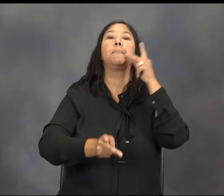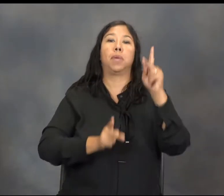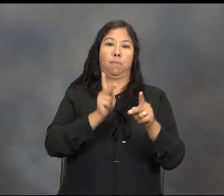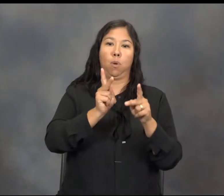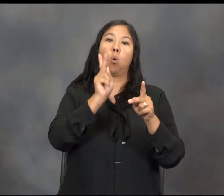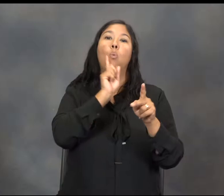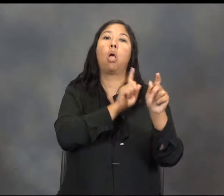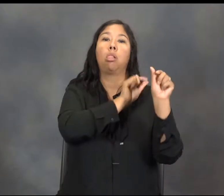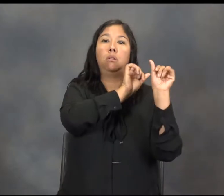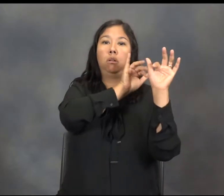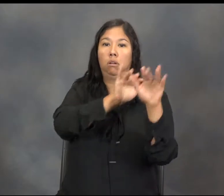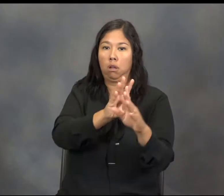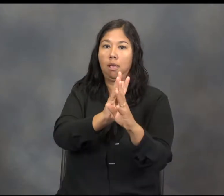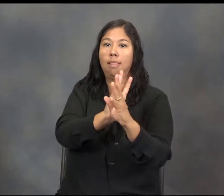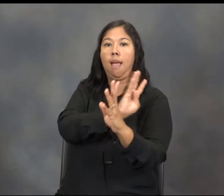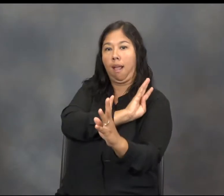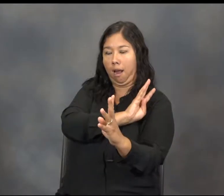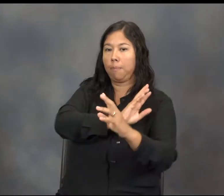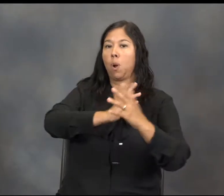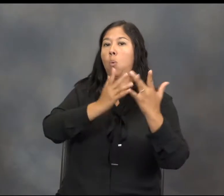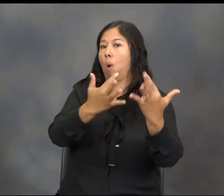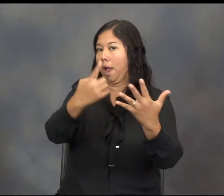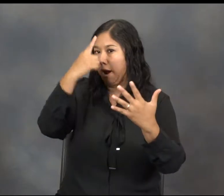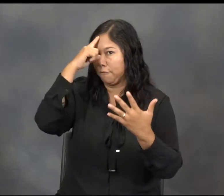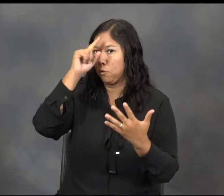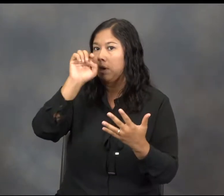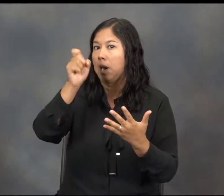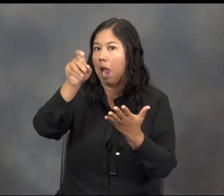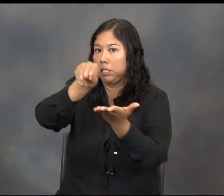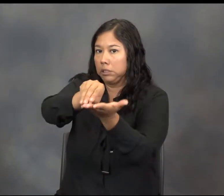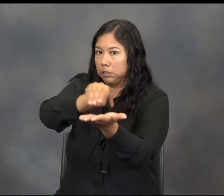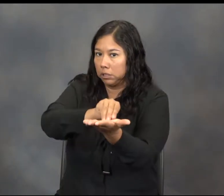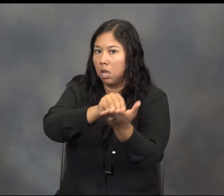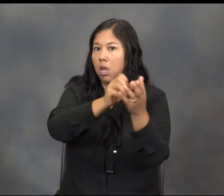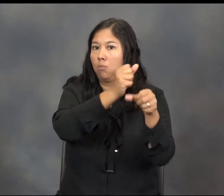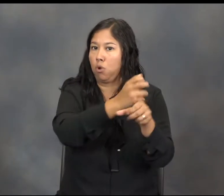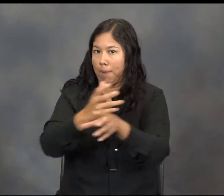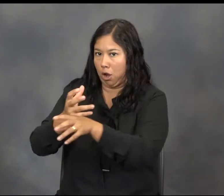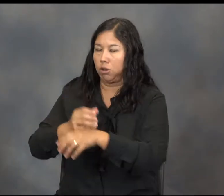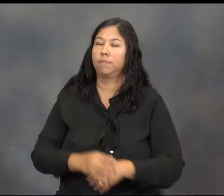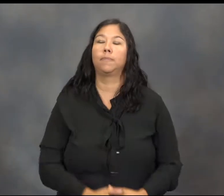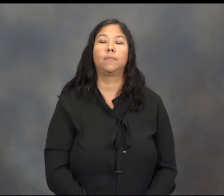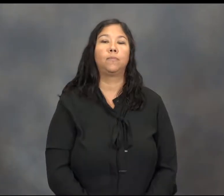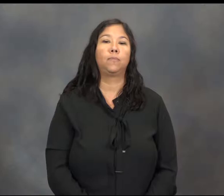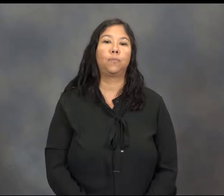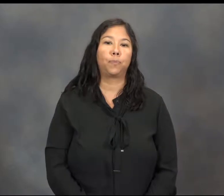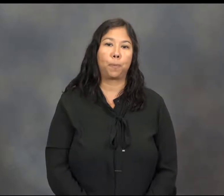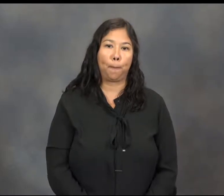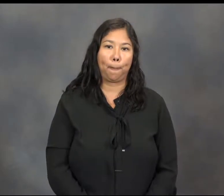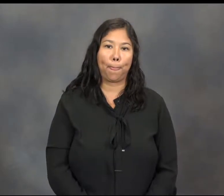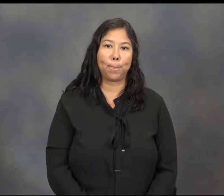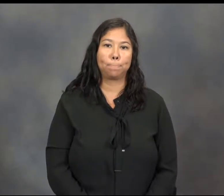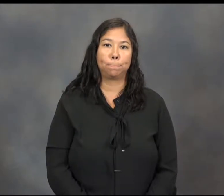waiting to come in to get their taxes done.